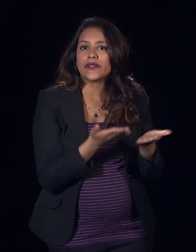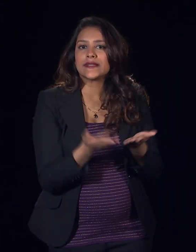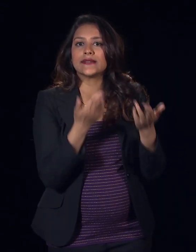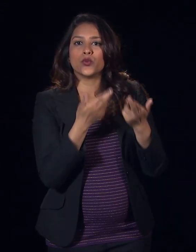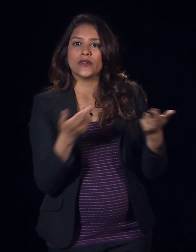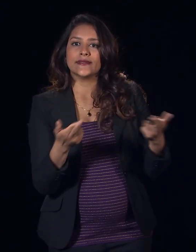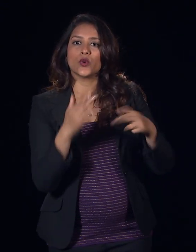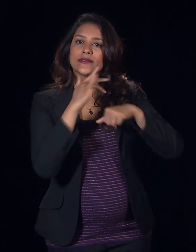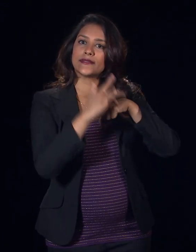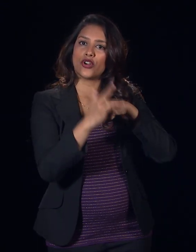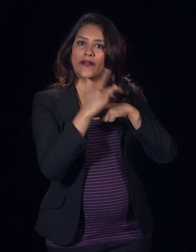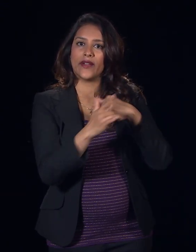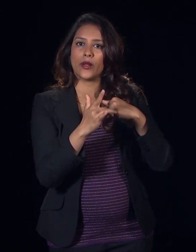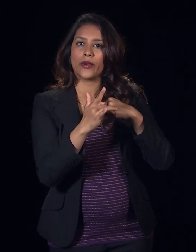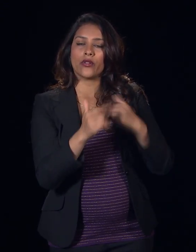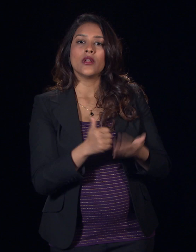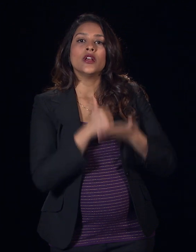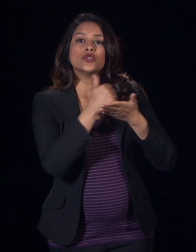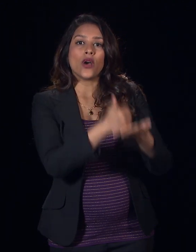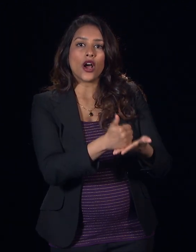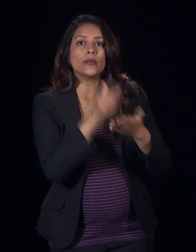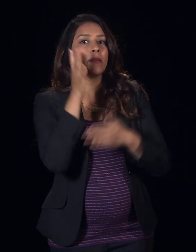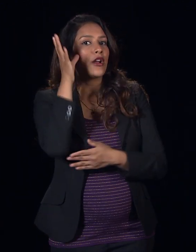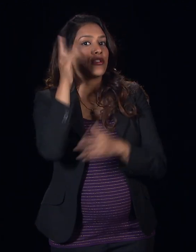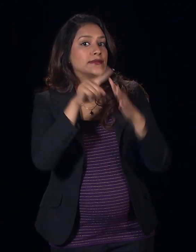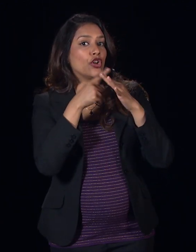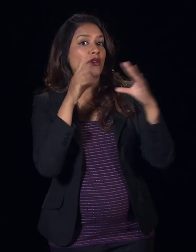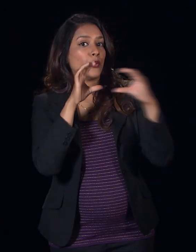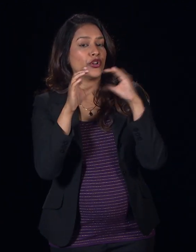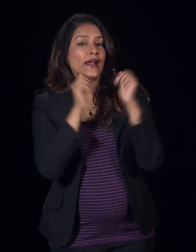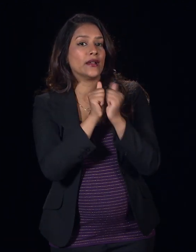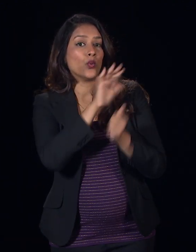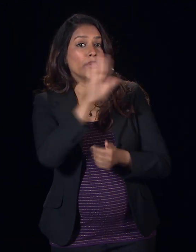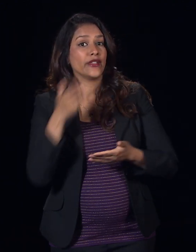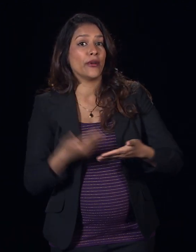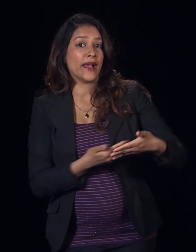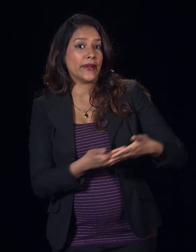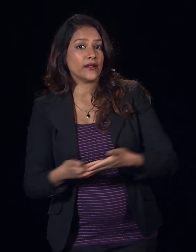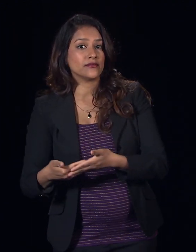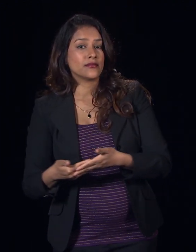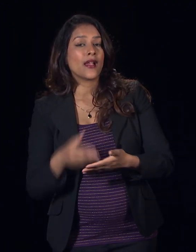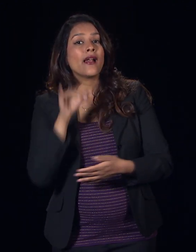and resources are available to help parents start communicating with their baby.